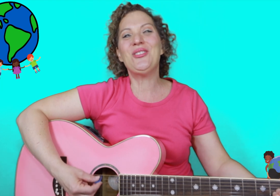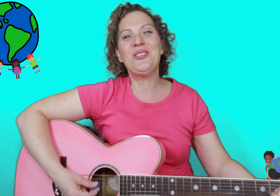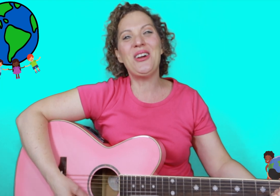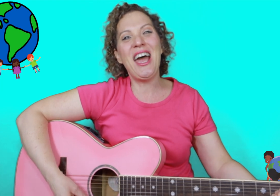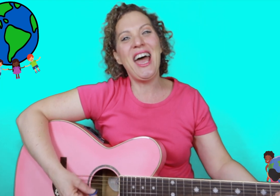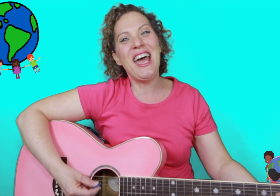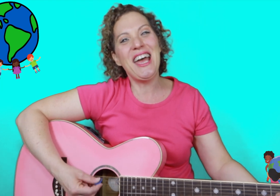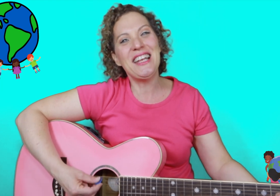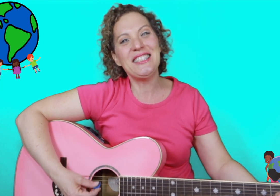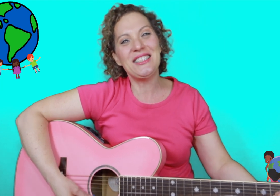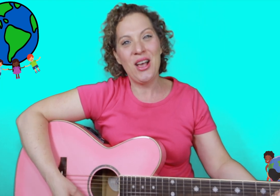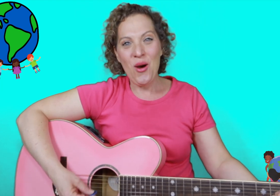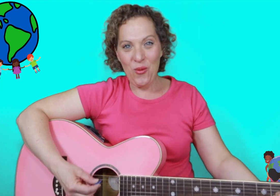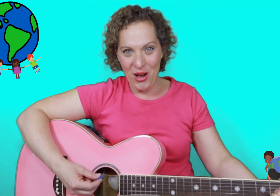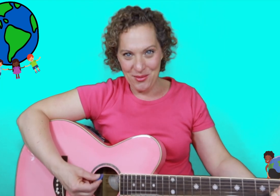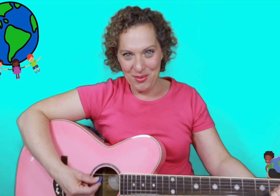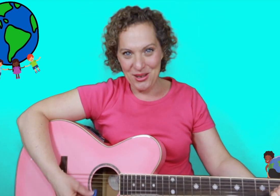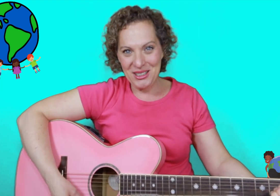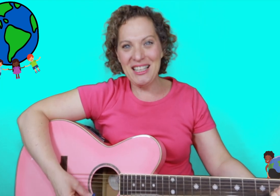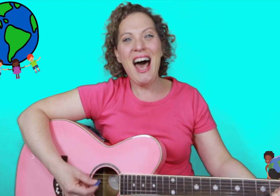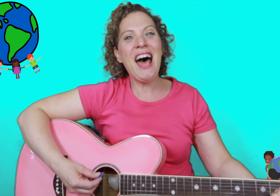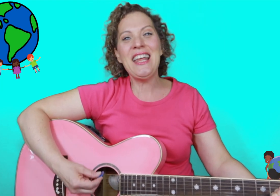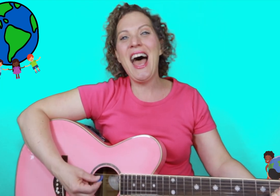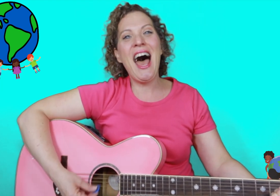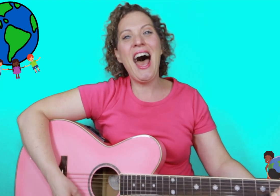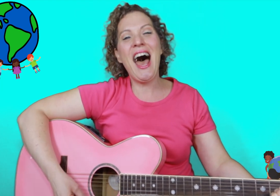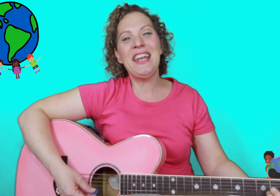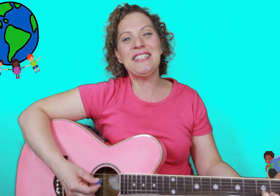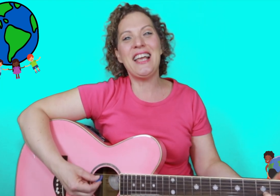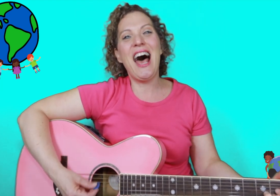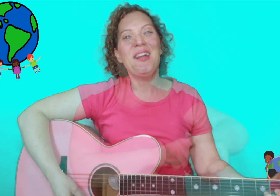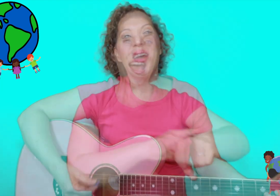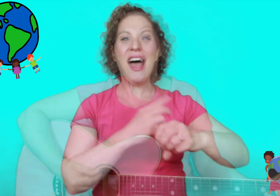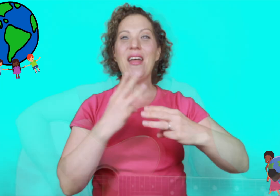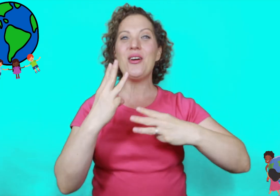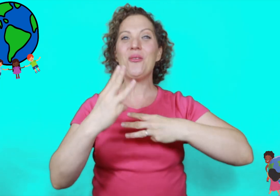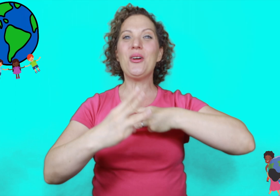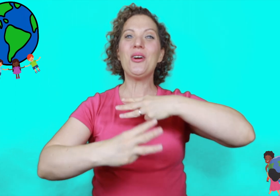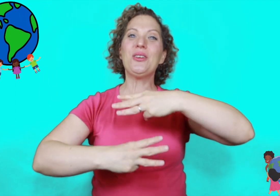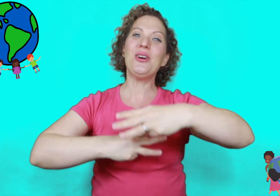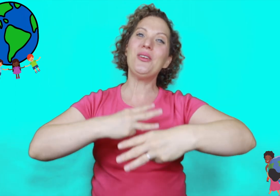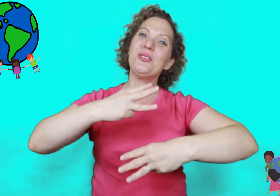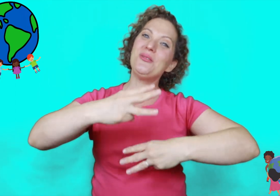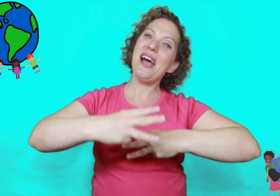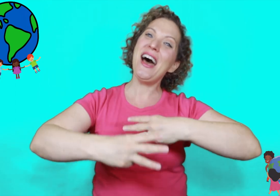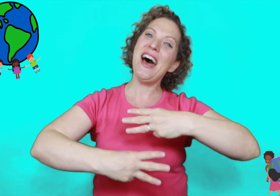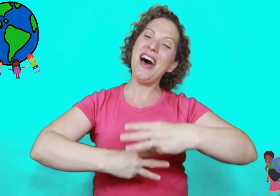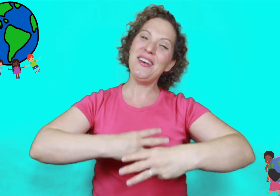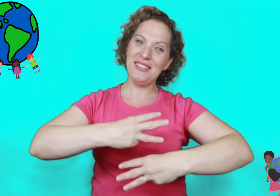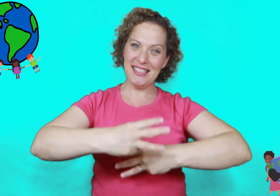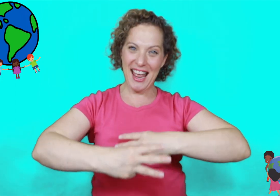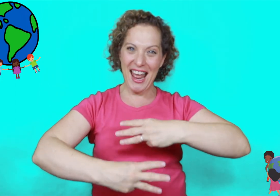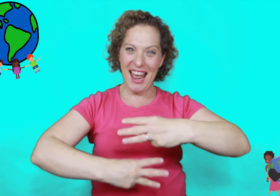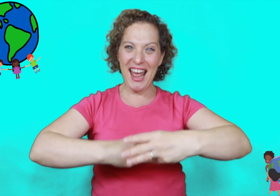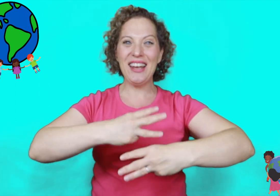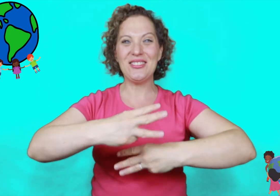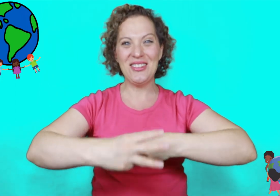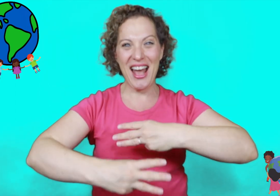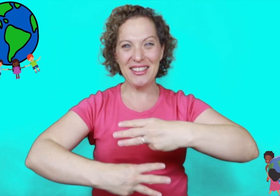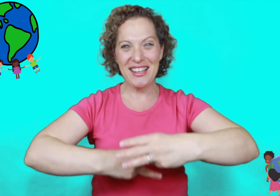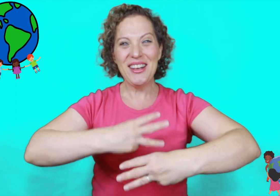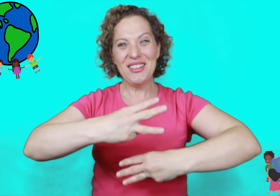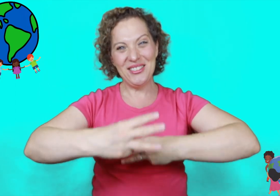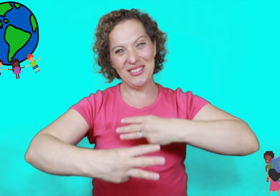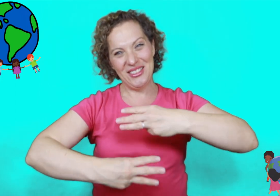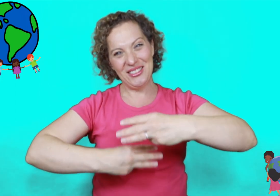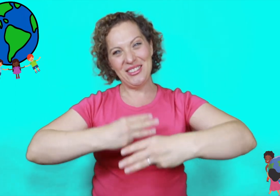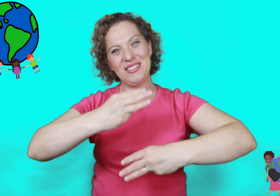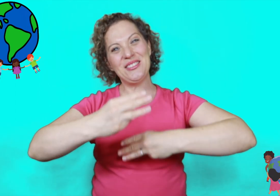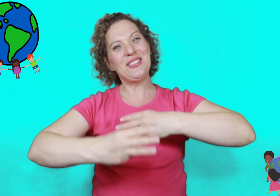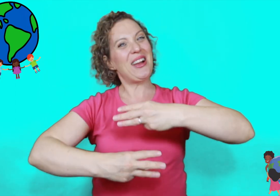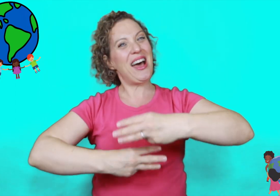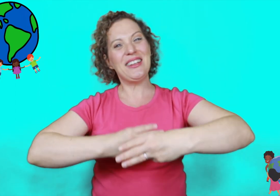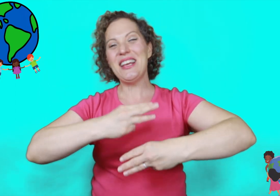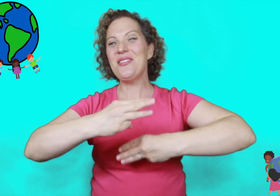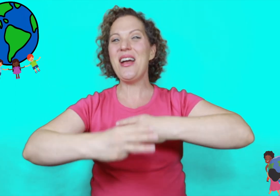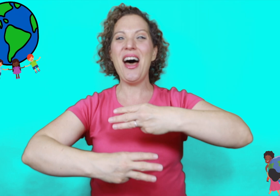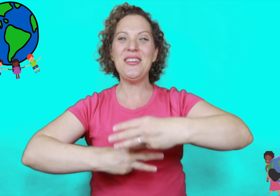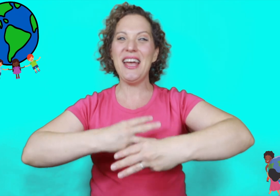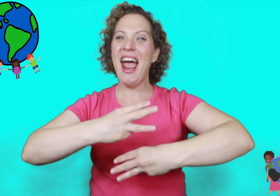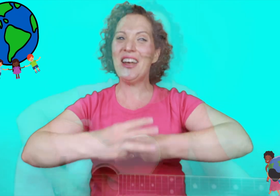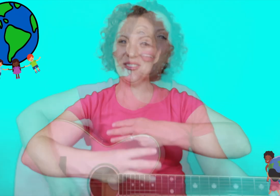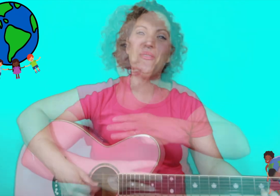friends one person at a time and the world goes round and round the world goes round and round and